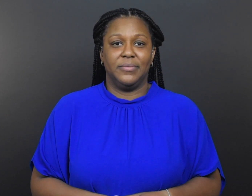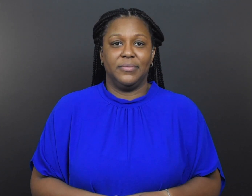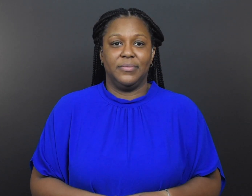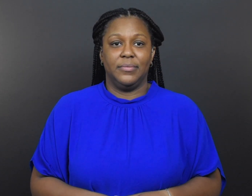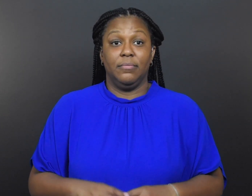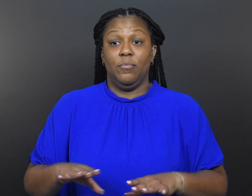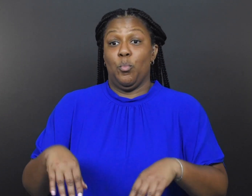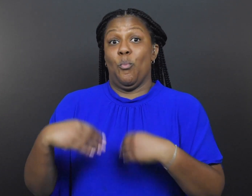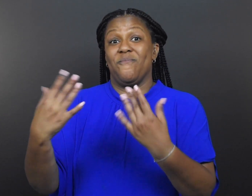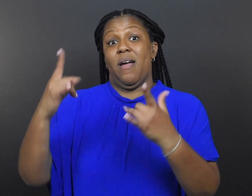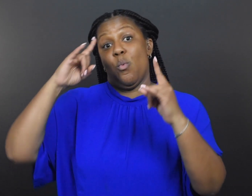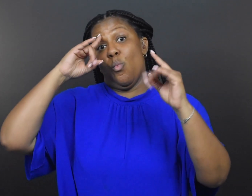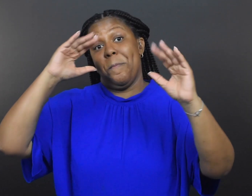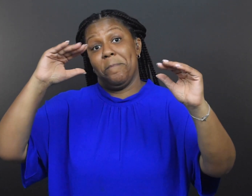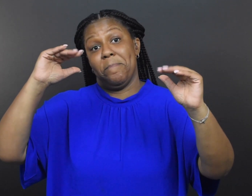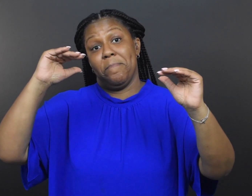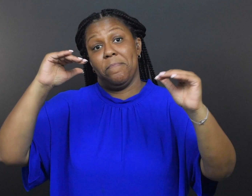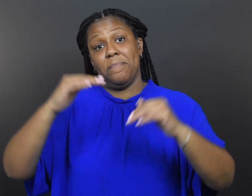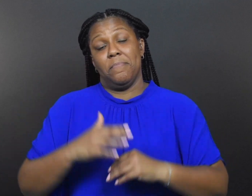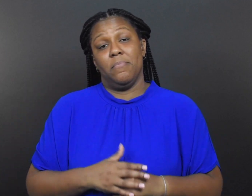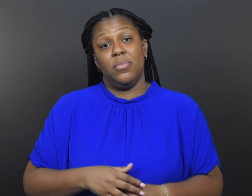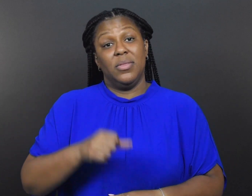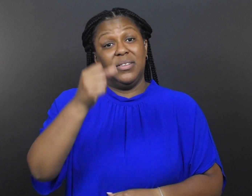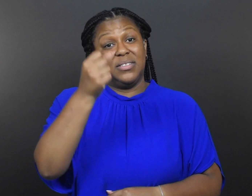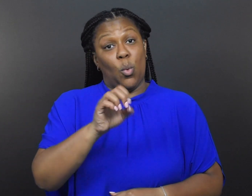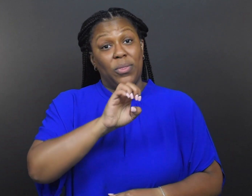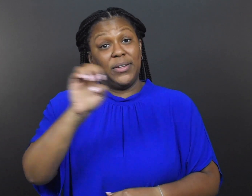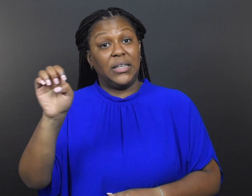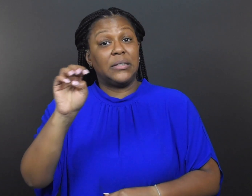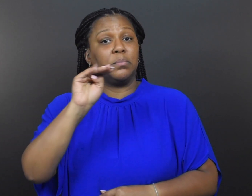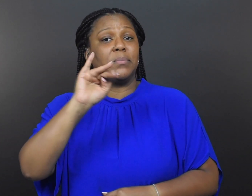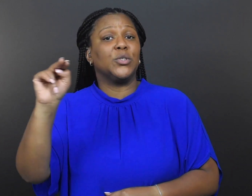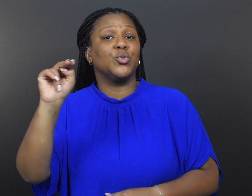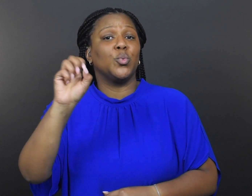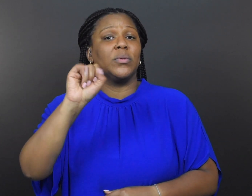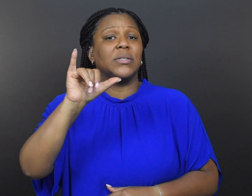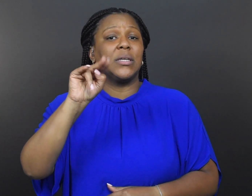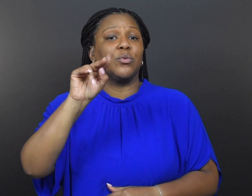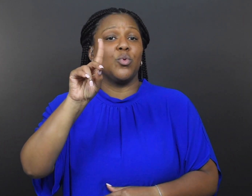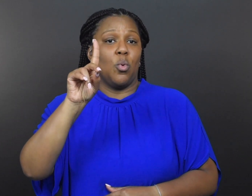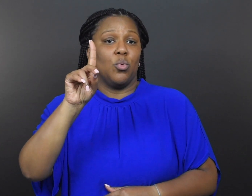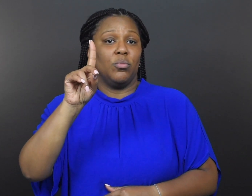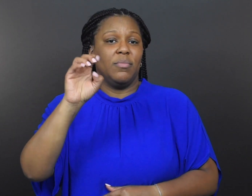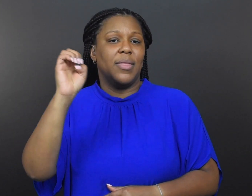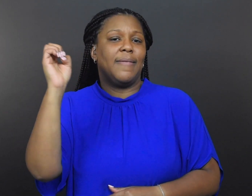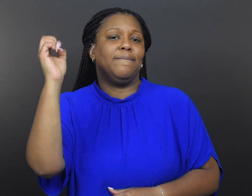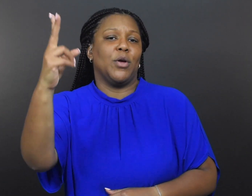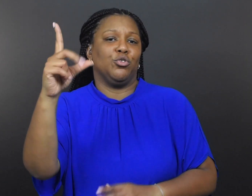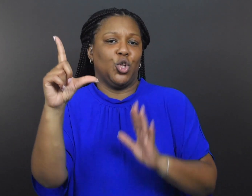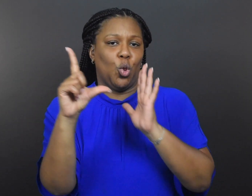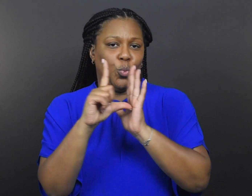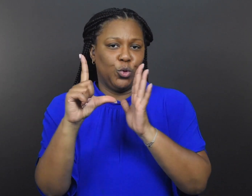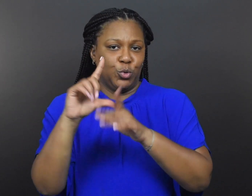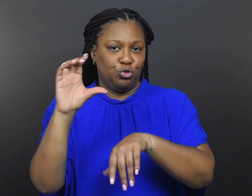Providing hope The Southeastern Minnesota Synod Evangelical